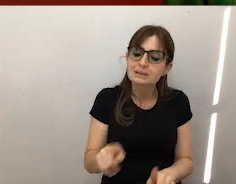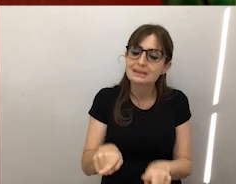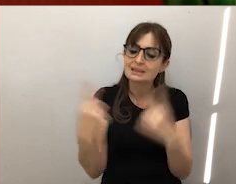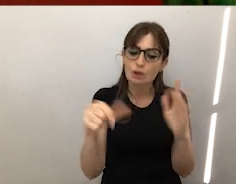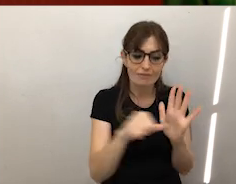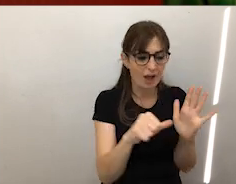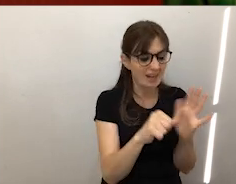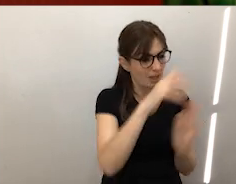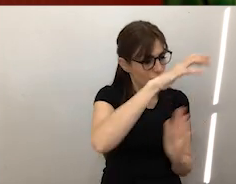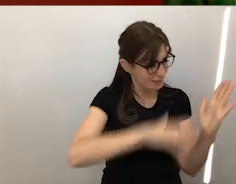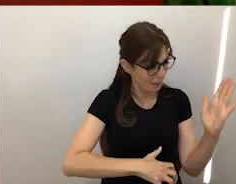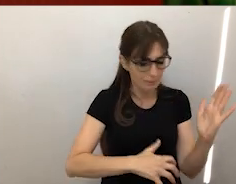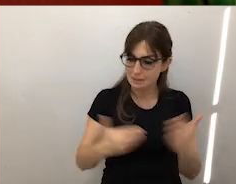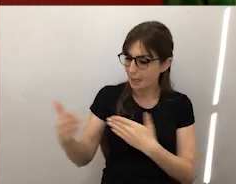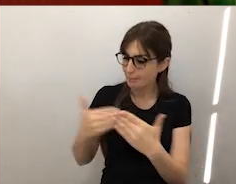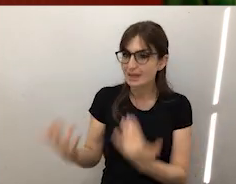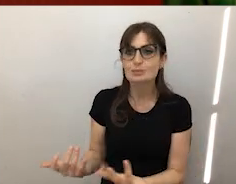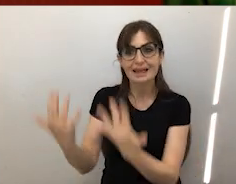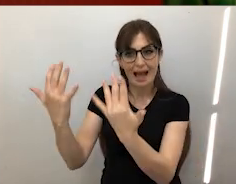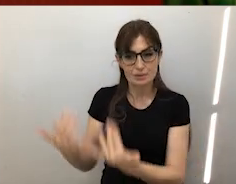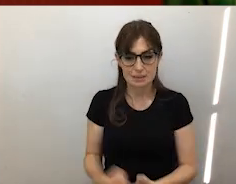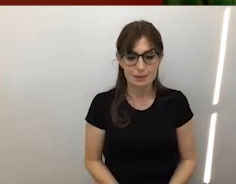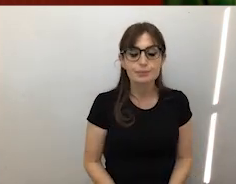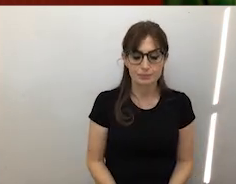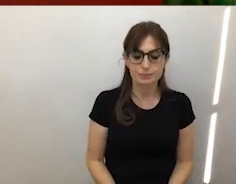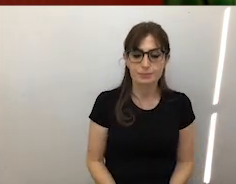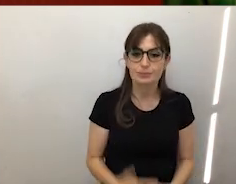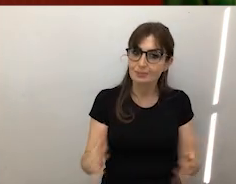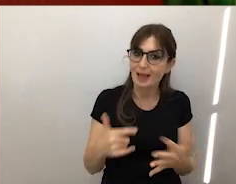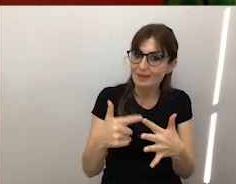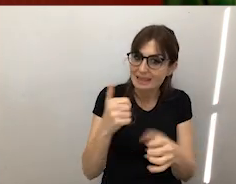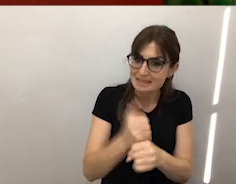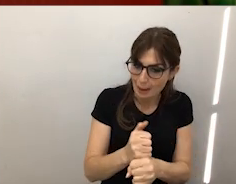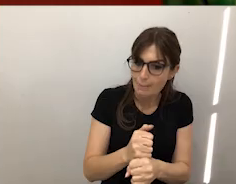between financial statements and management accounts. The example income statement